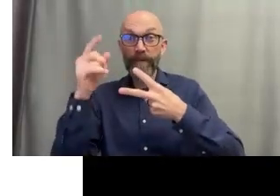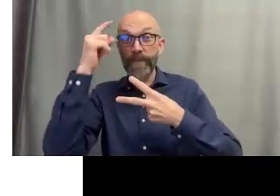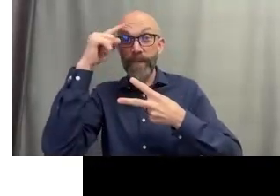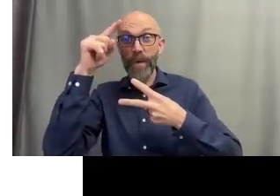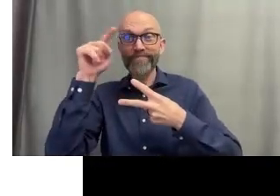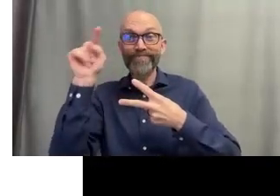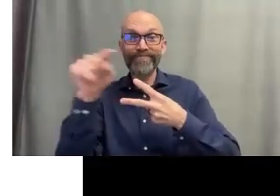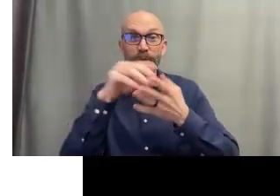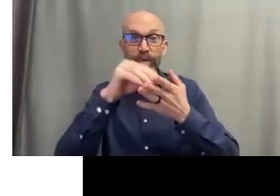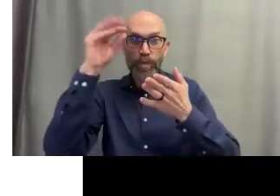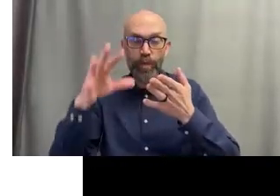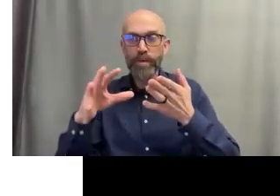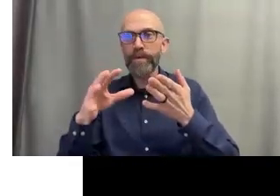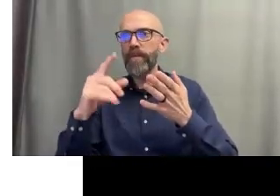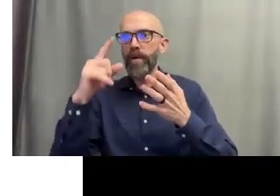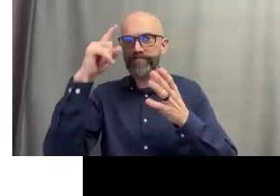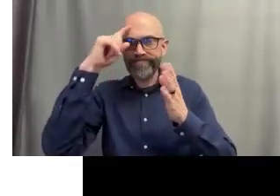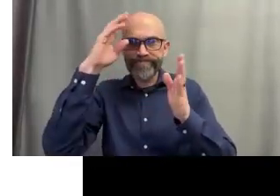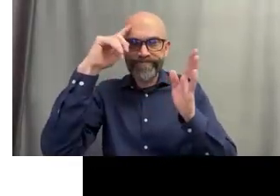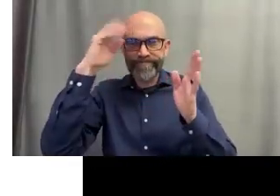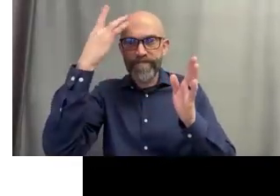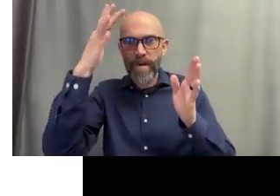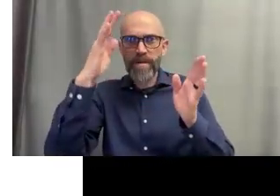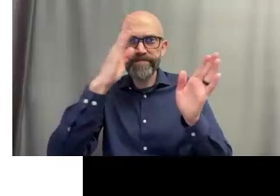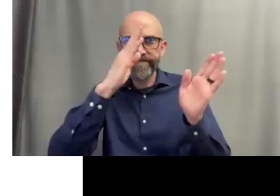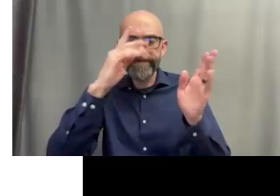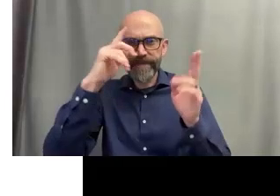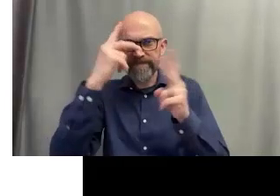strategic savvy student who is really looking for it to be able to